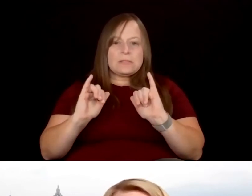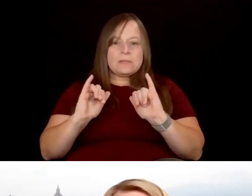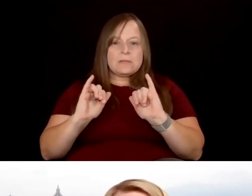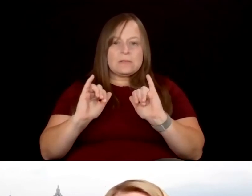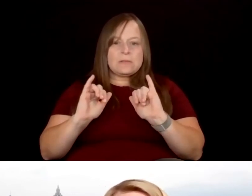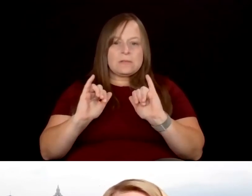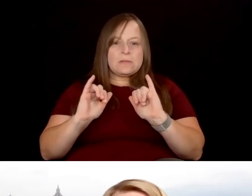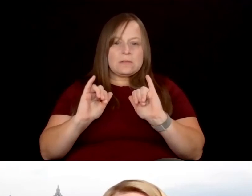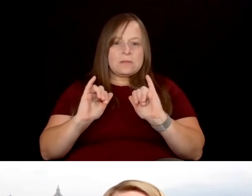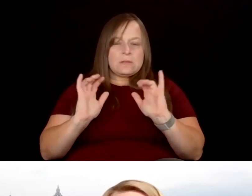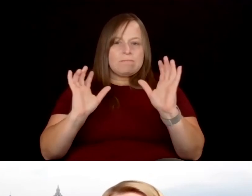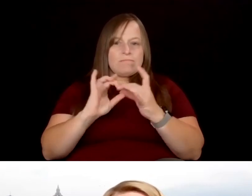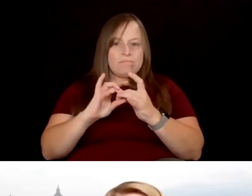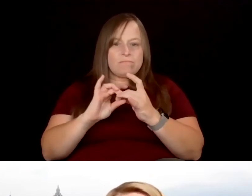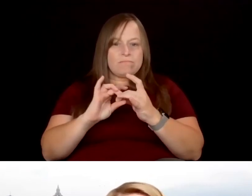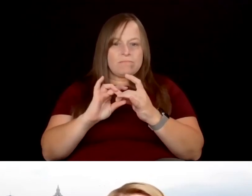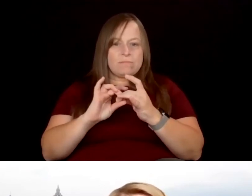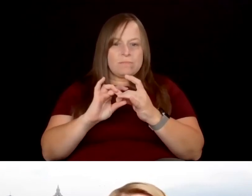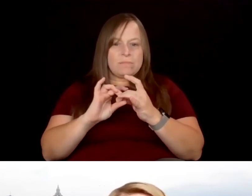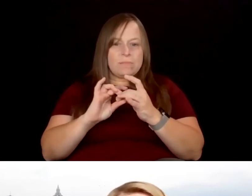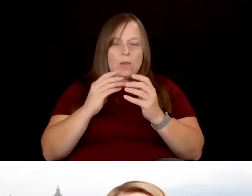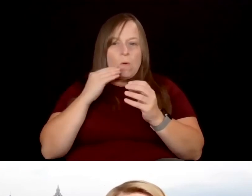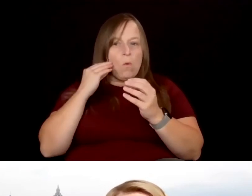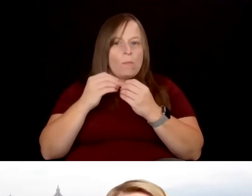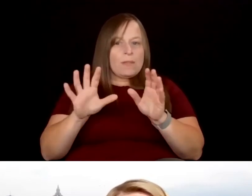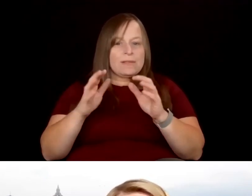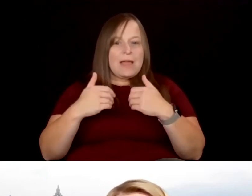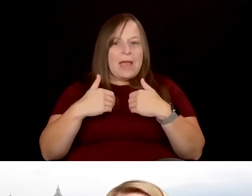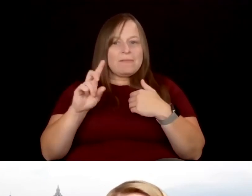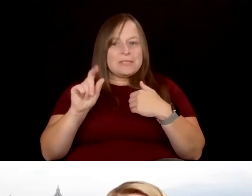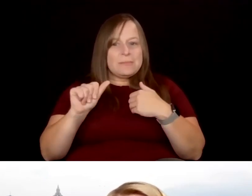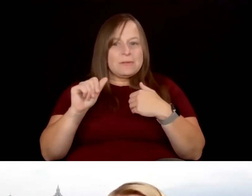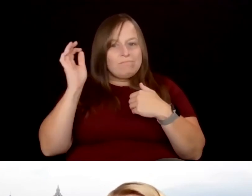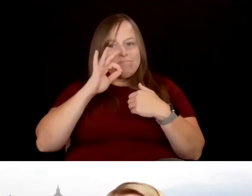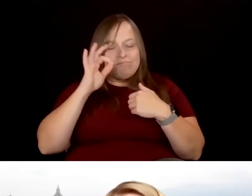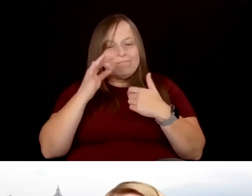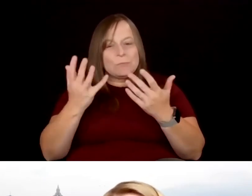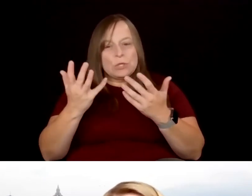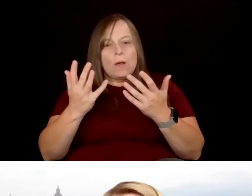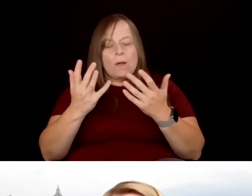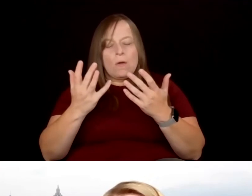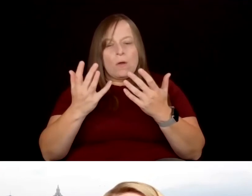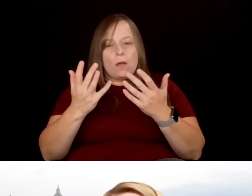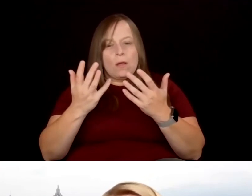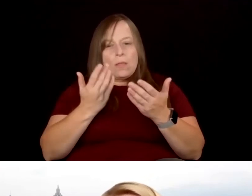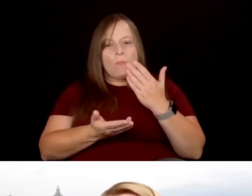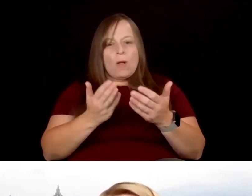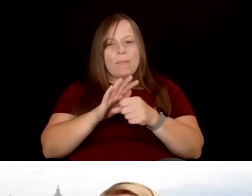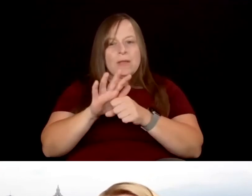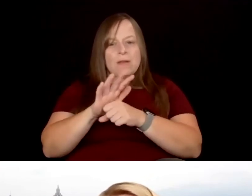there's that disproportionate amount of folks who are homeless that have some disabilities, and there's probably a piece of that population